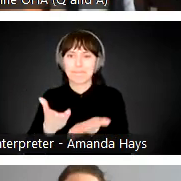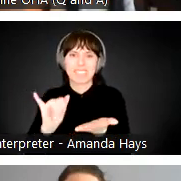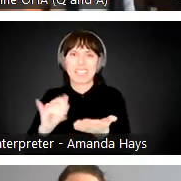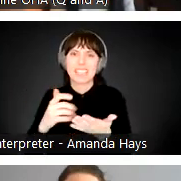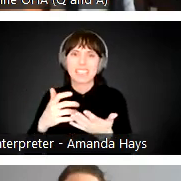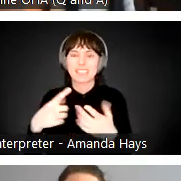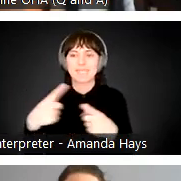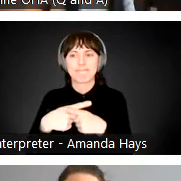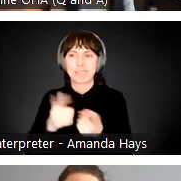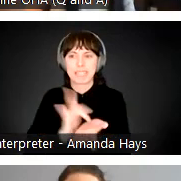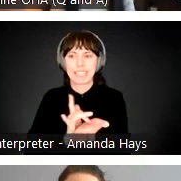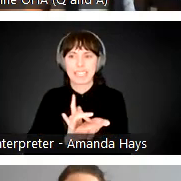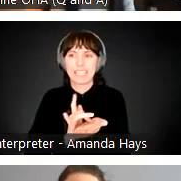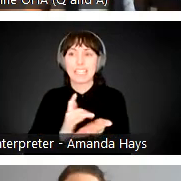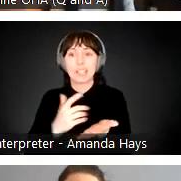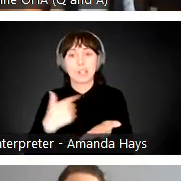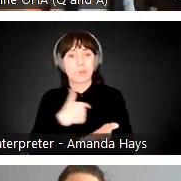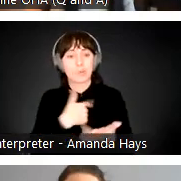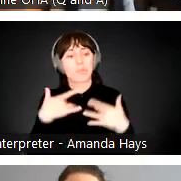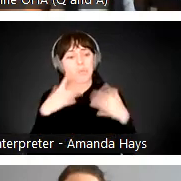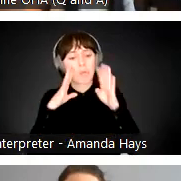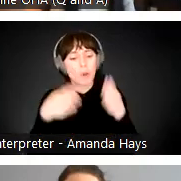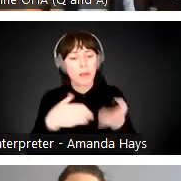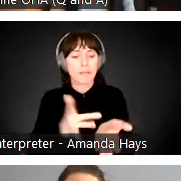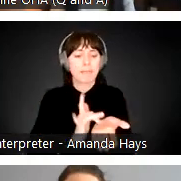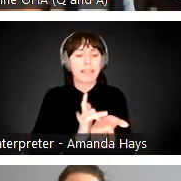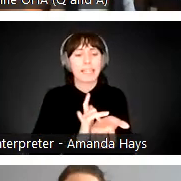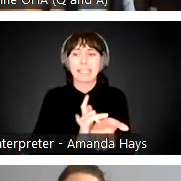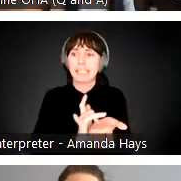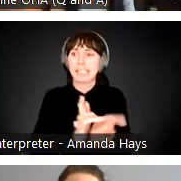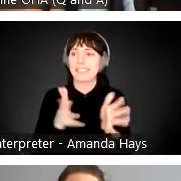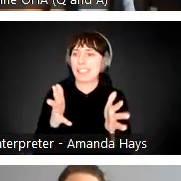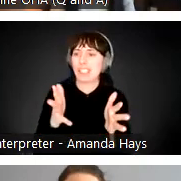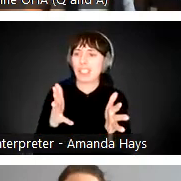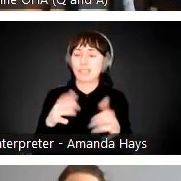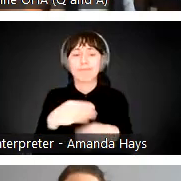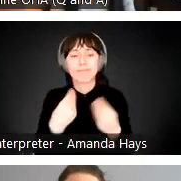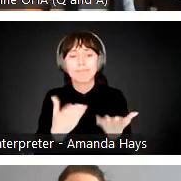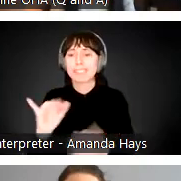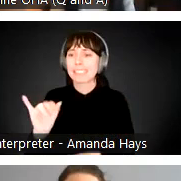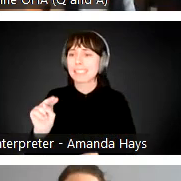tend to just focus on the medical, pharmacologic treatments, right? We give you your insulin and we say, "Go home." And